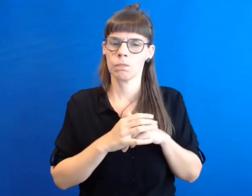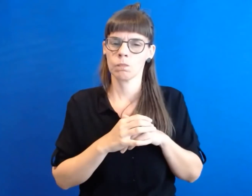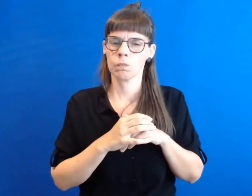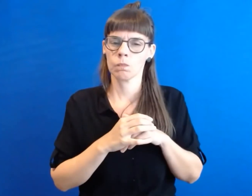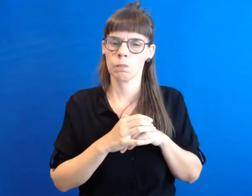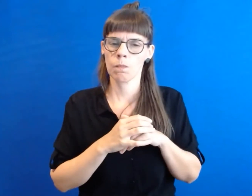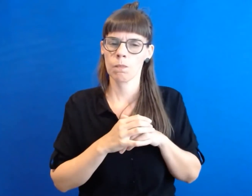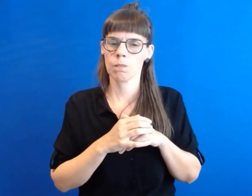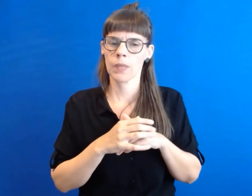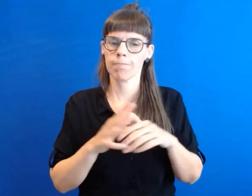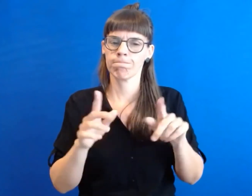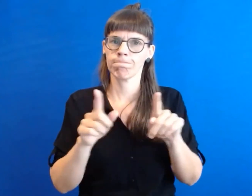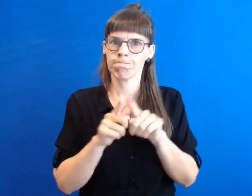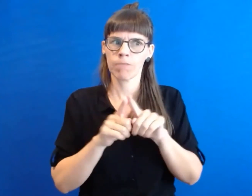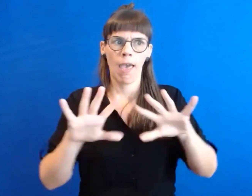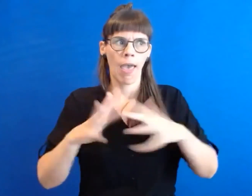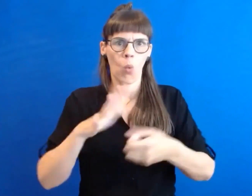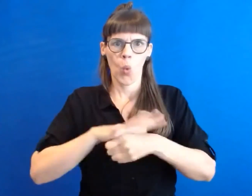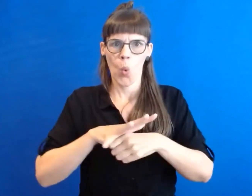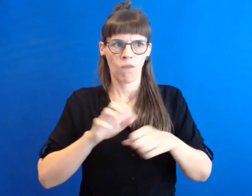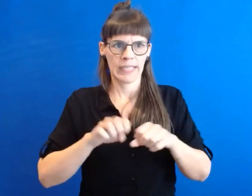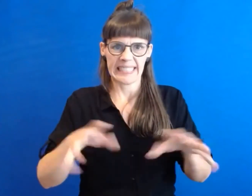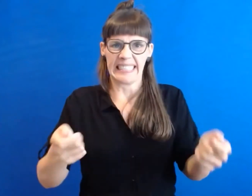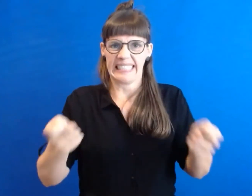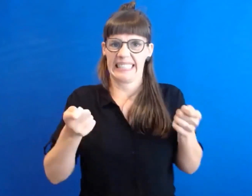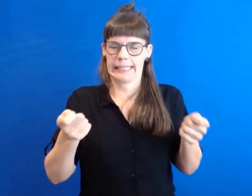to influence attitudes and certain behaviors in policy which